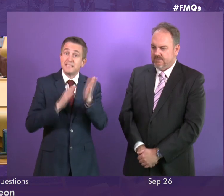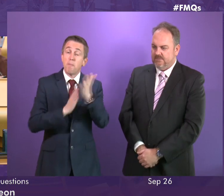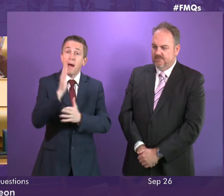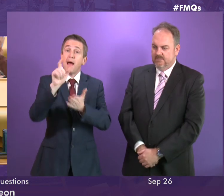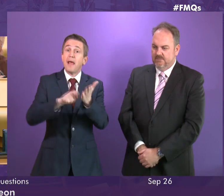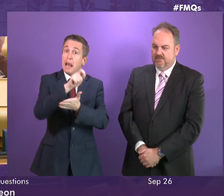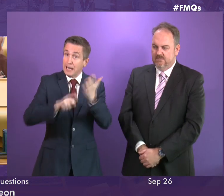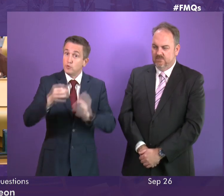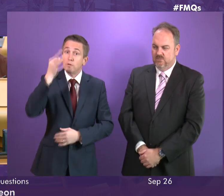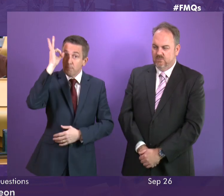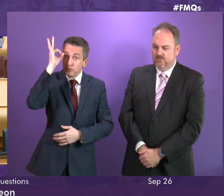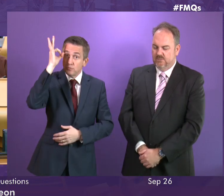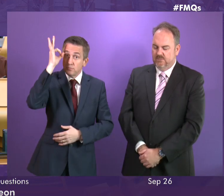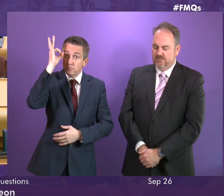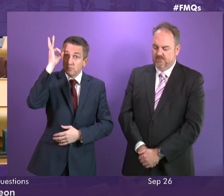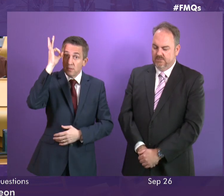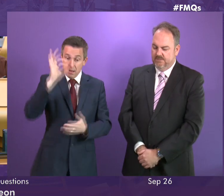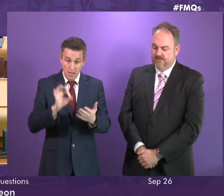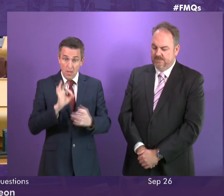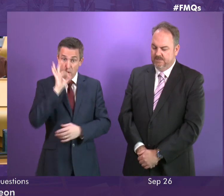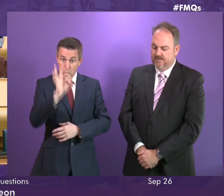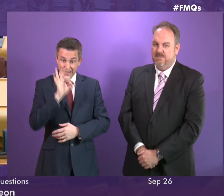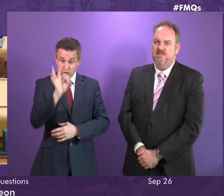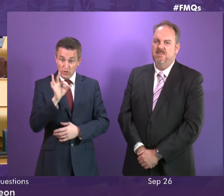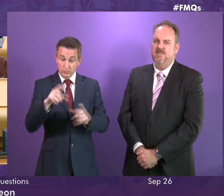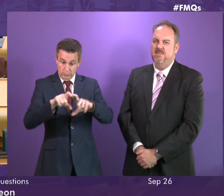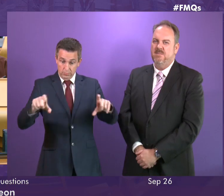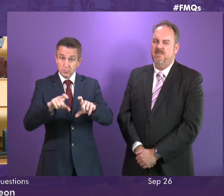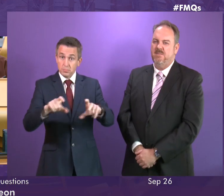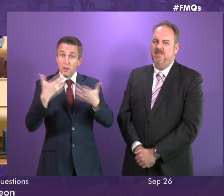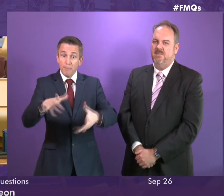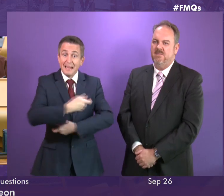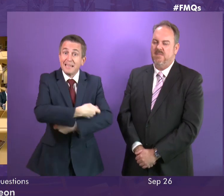More than that, it was tested in the reality of a referendum. I do not know anyone in Scotland—with